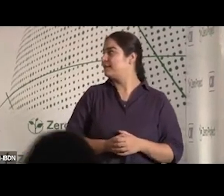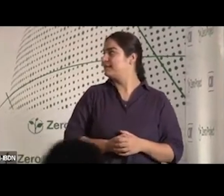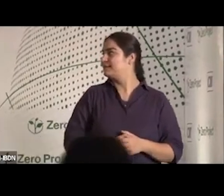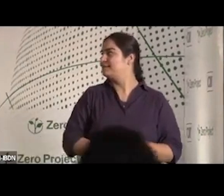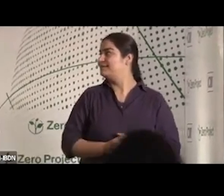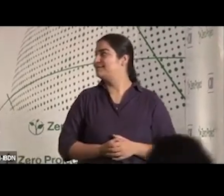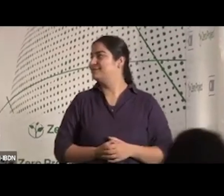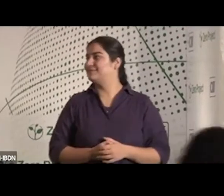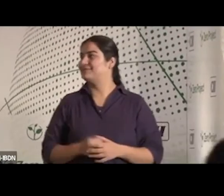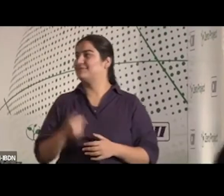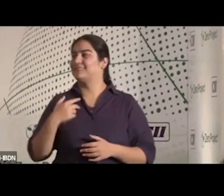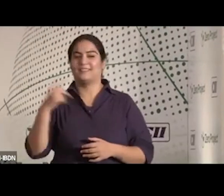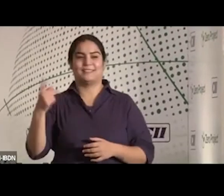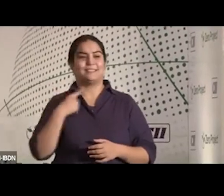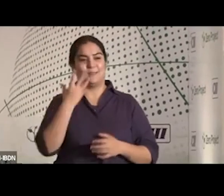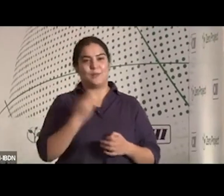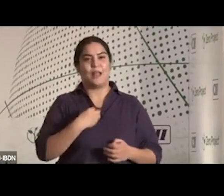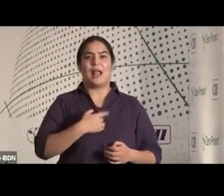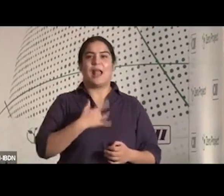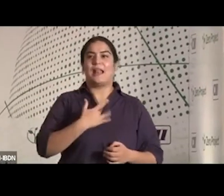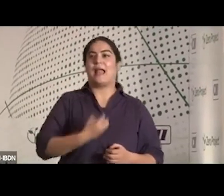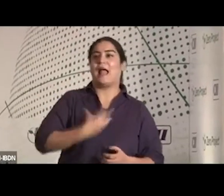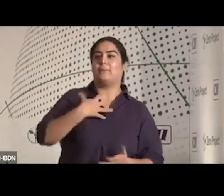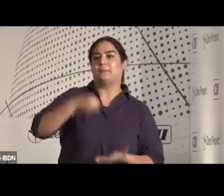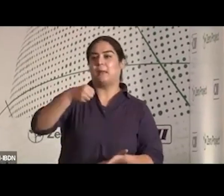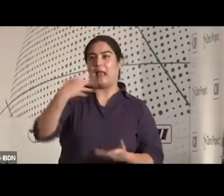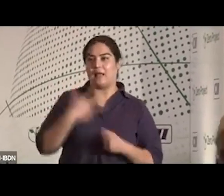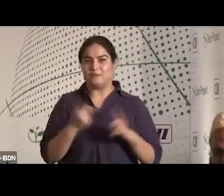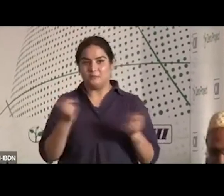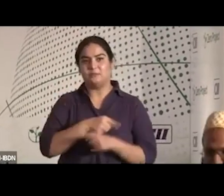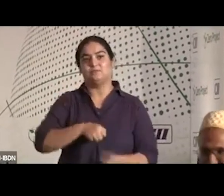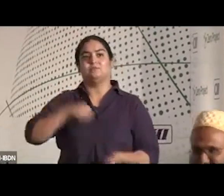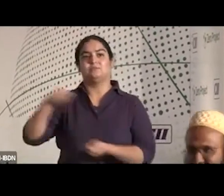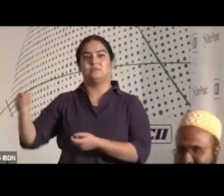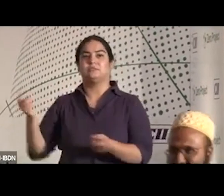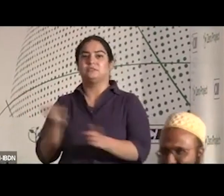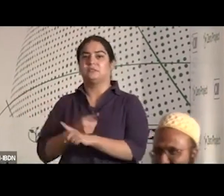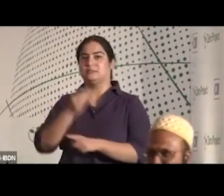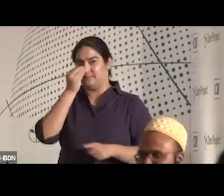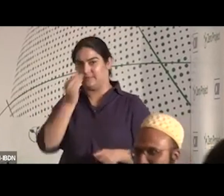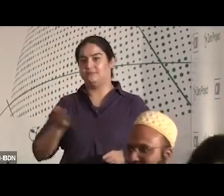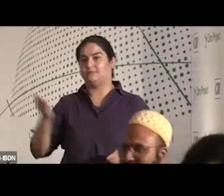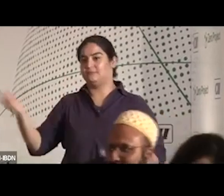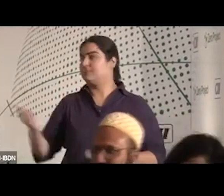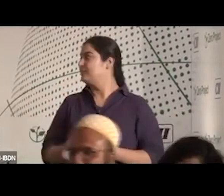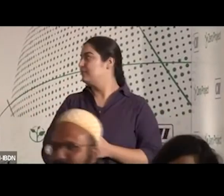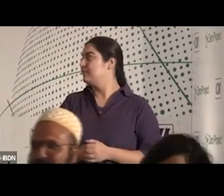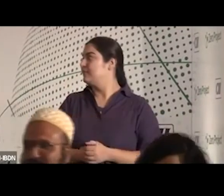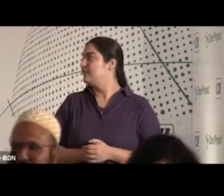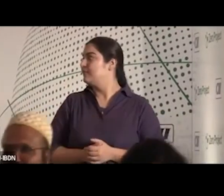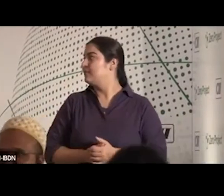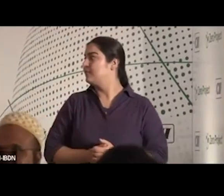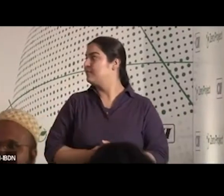And we want him to go back feeling happy once again.